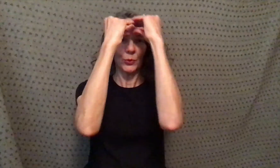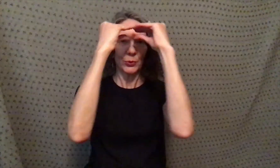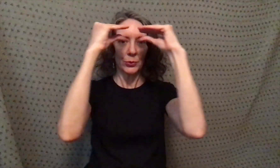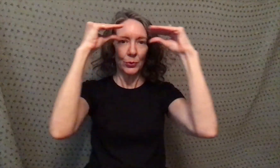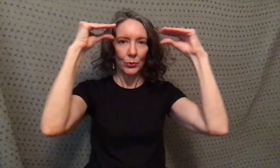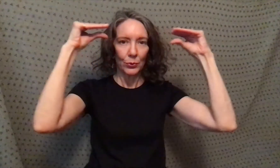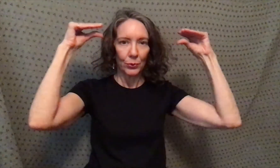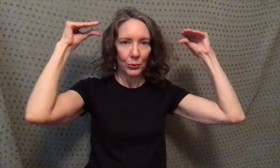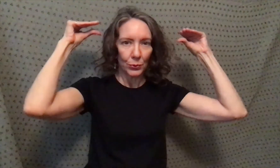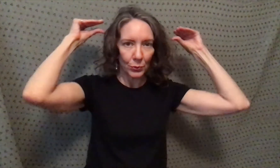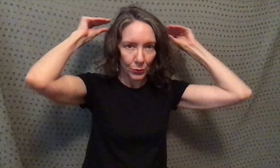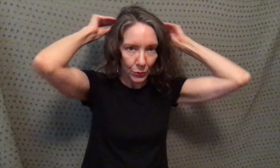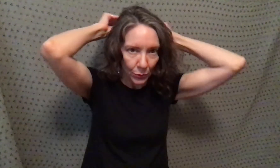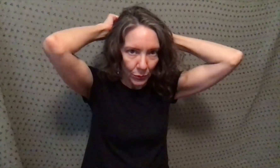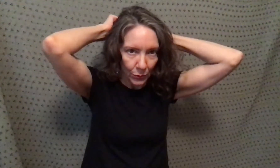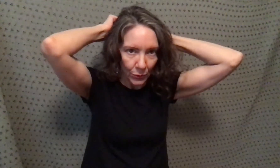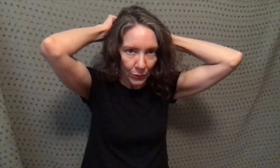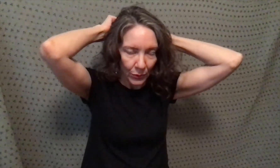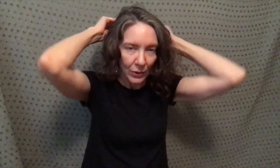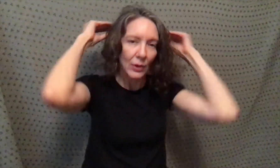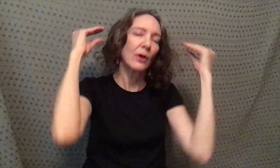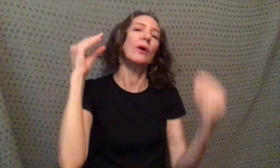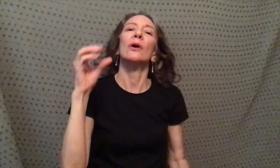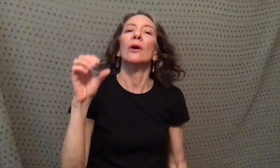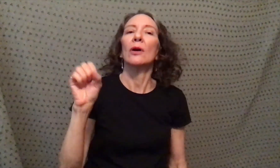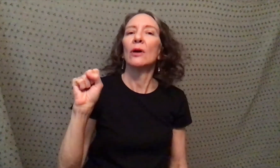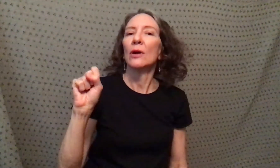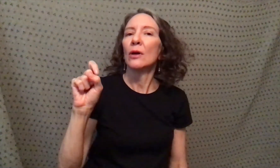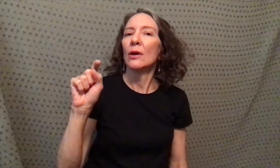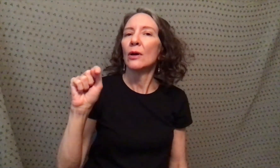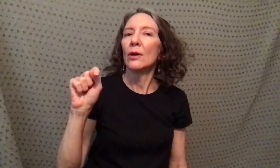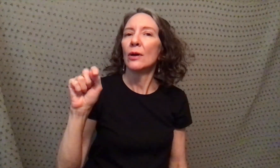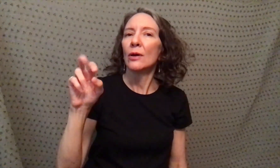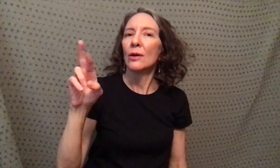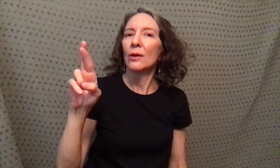This hat has a wide flat brim,